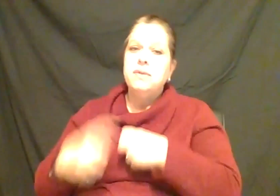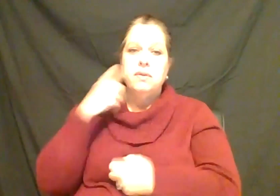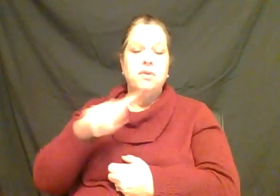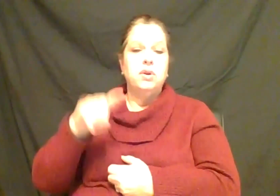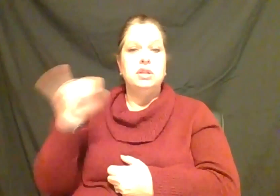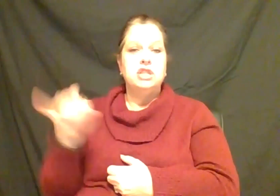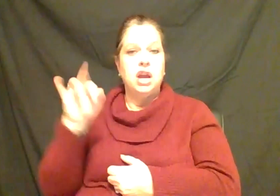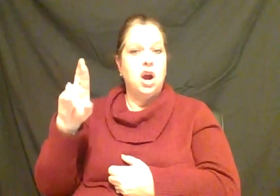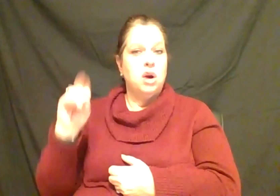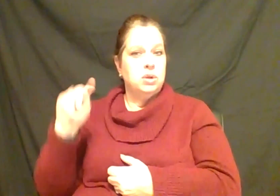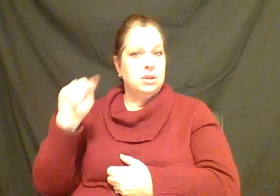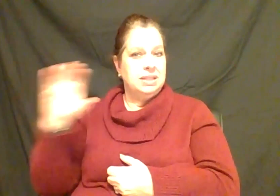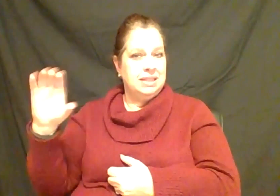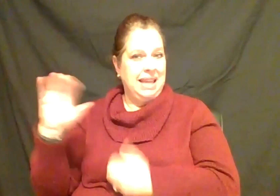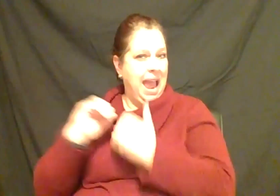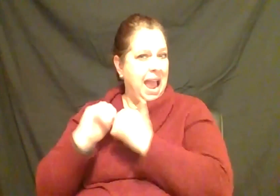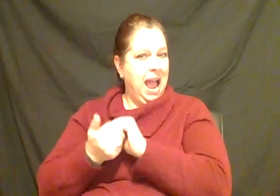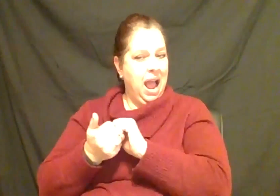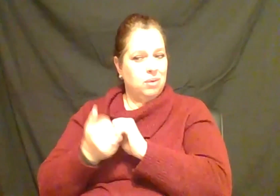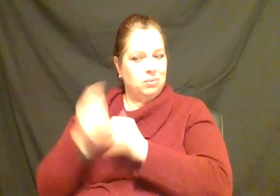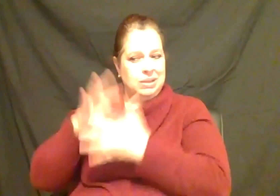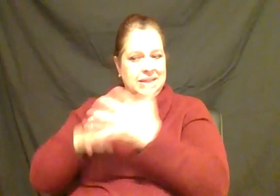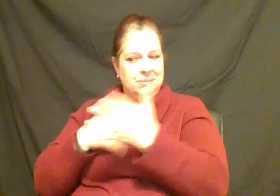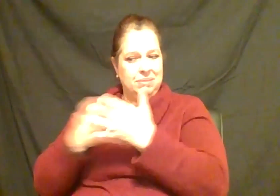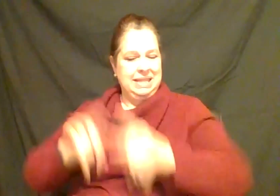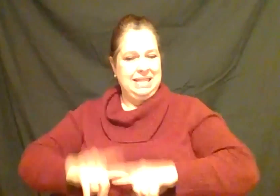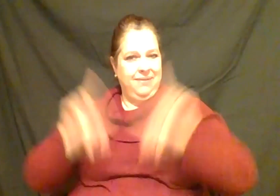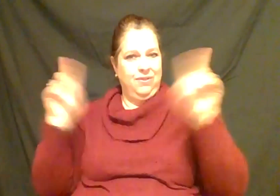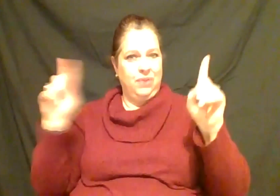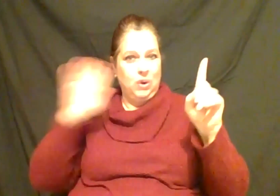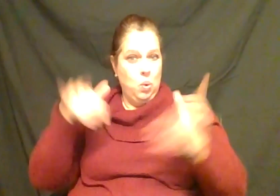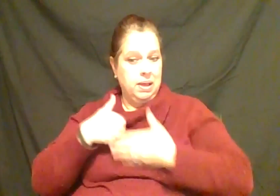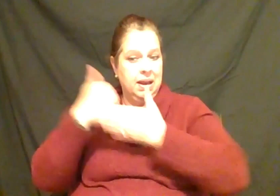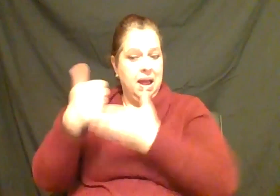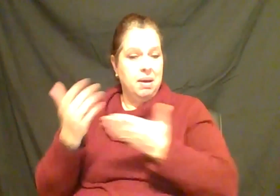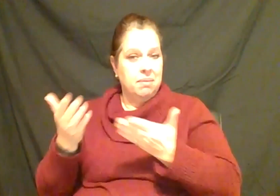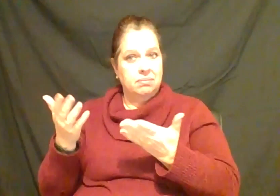how is this schedule going to be any different or is it going to help provide or help make